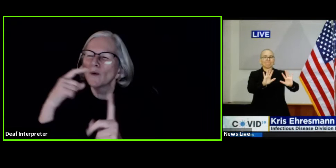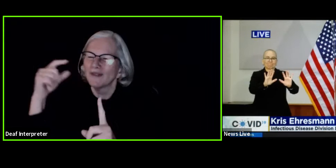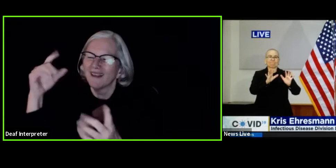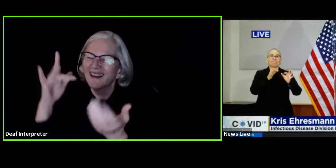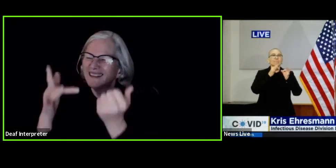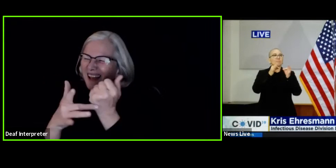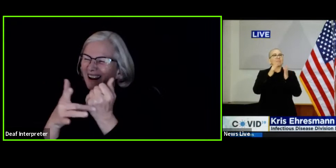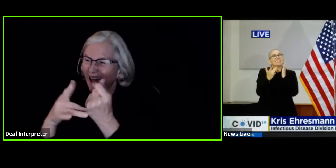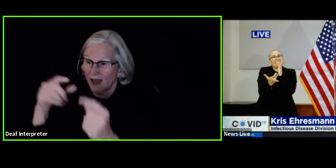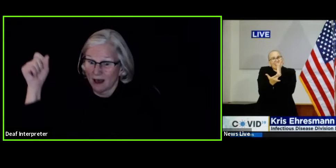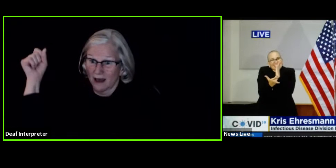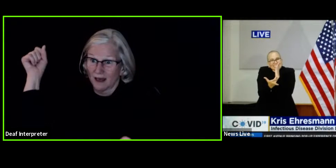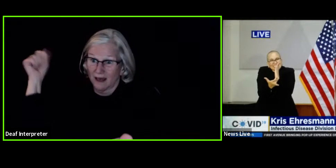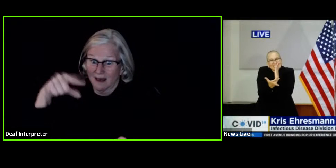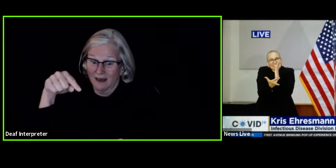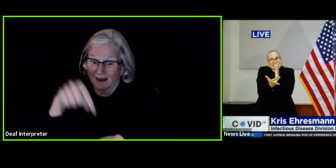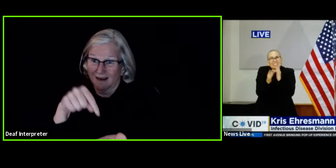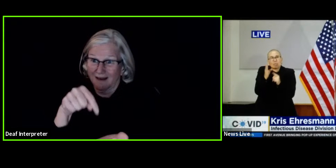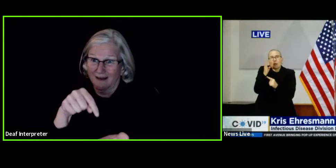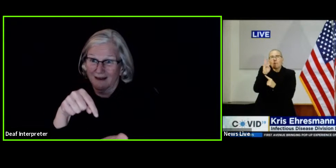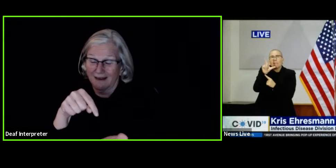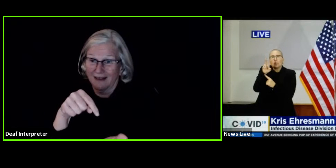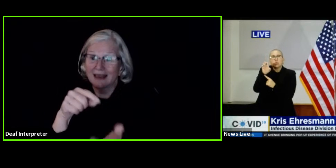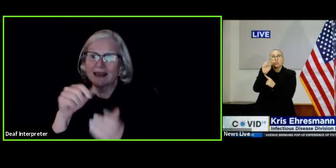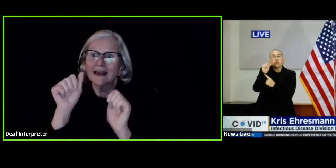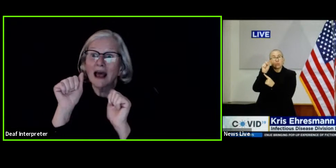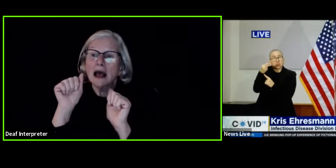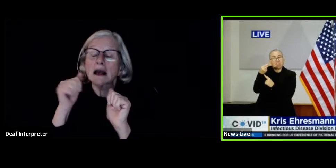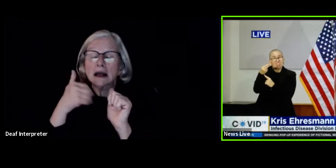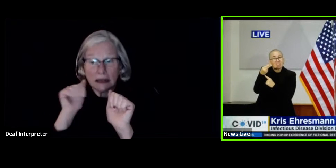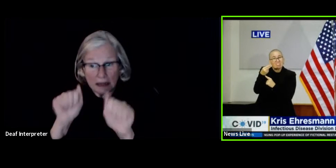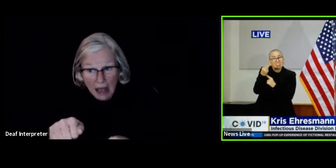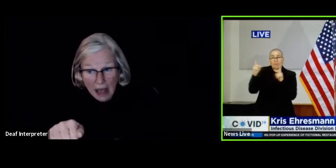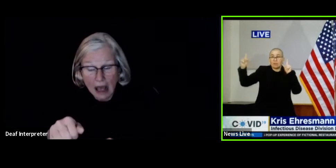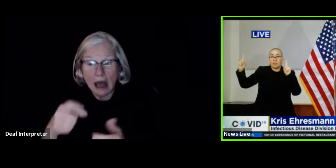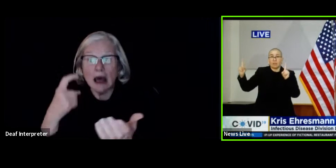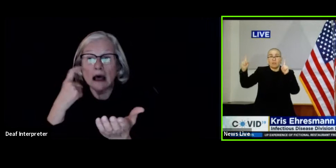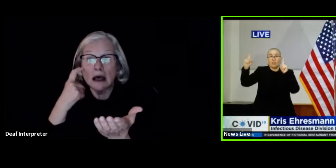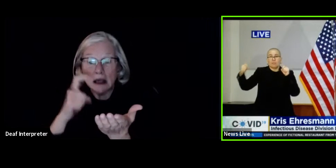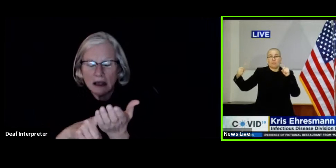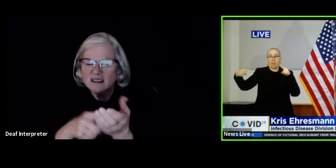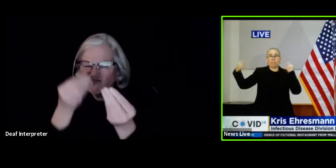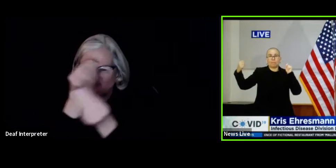DIFFERENTIATION. THE ONE THING THAT WE HAVE TALKED ABOUT THAT